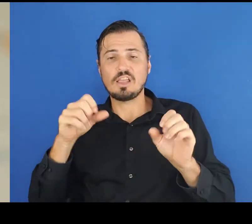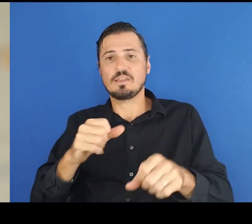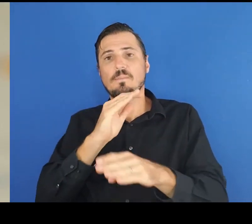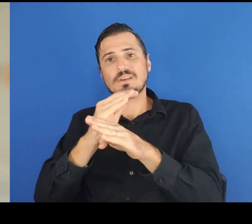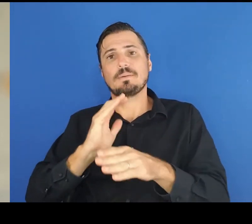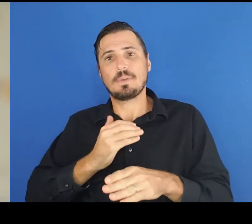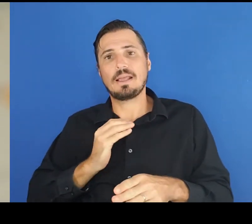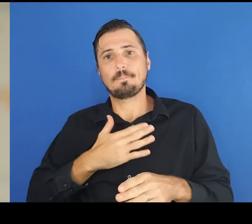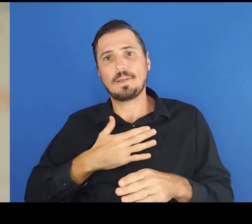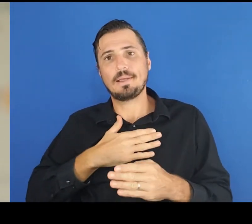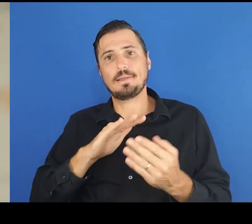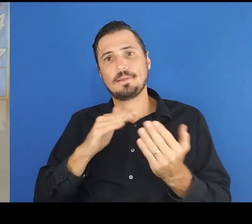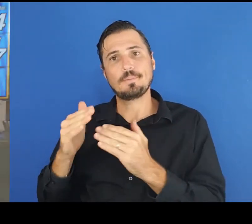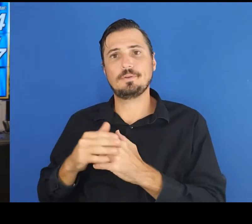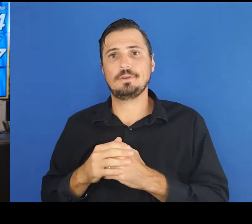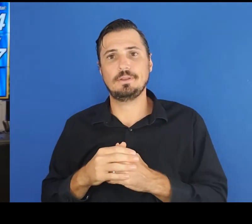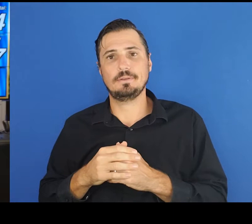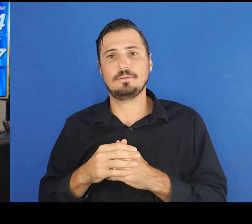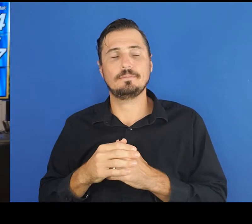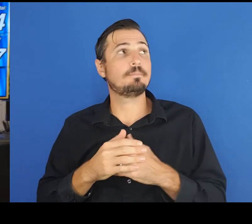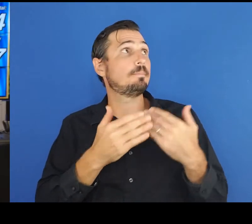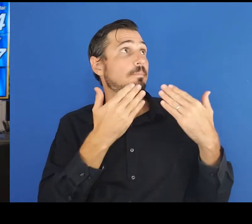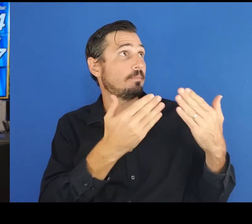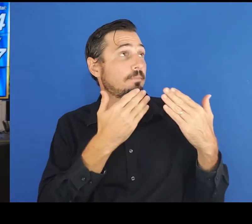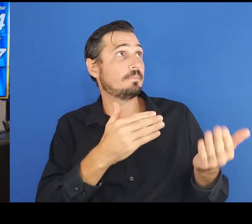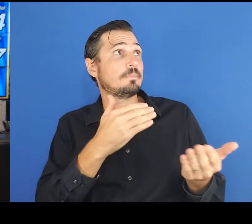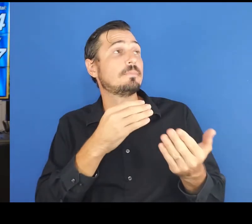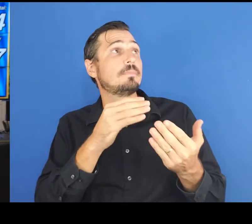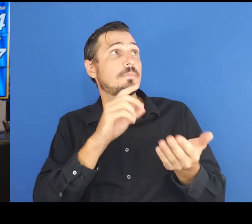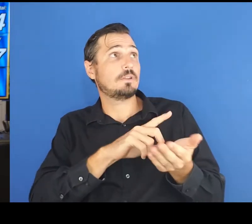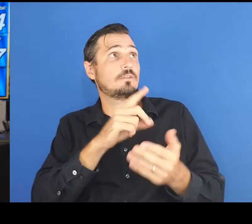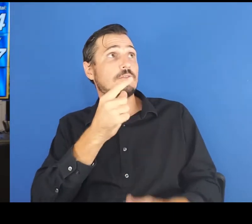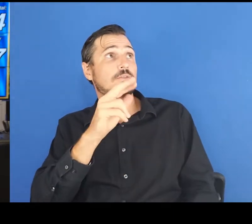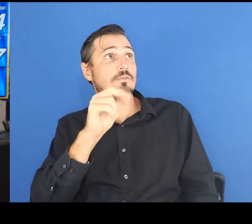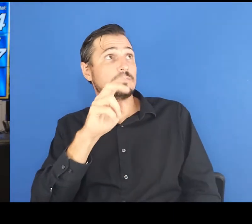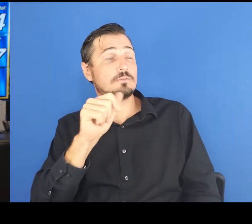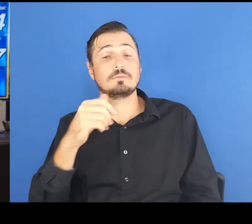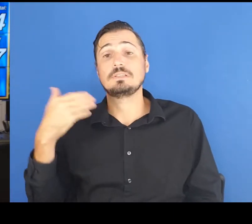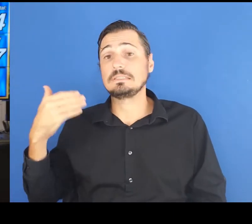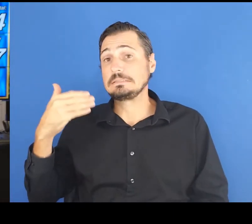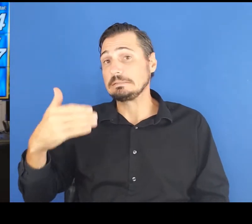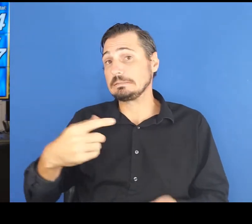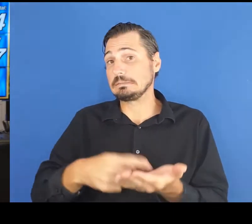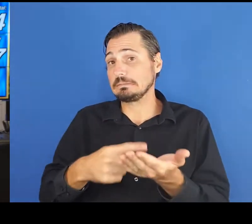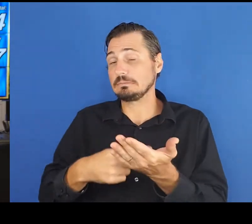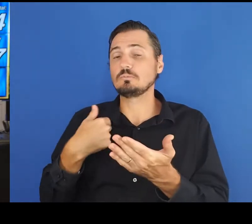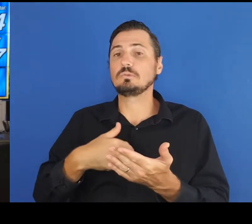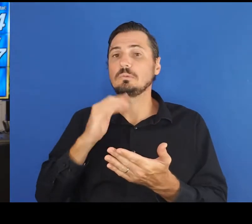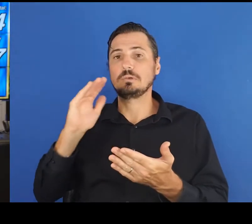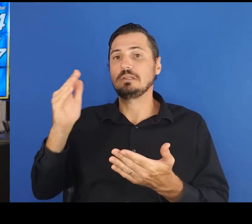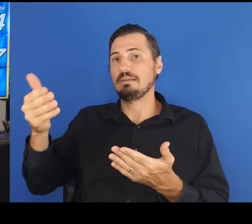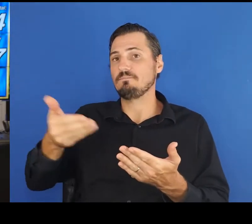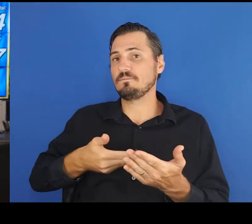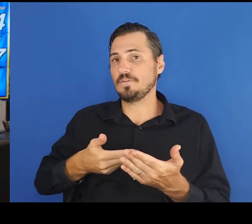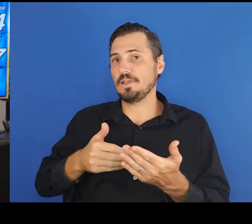Mahalo, Dr. Granda! From time to time we’ll bring on different members from our community to share their vaccine experience.